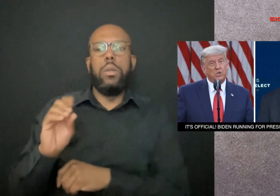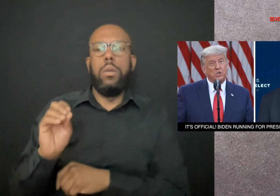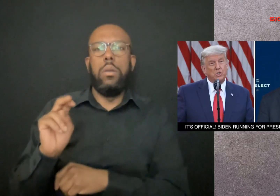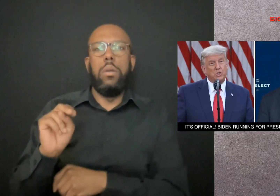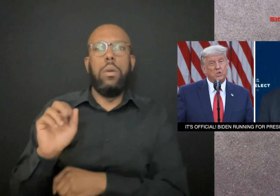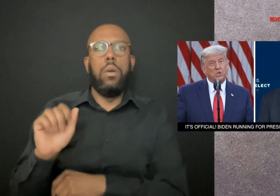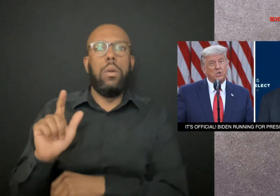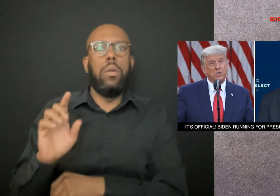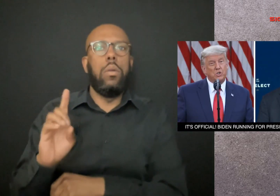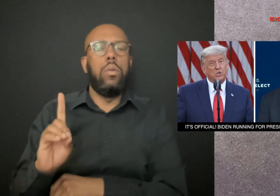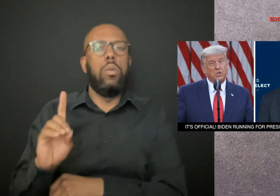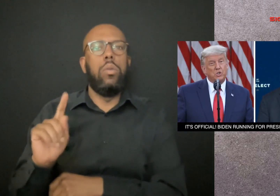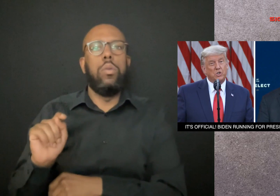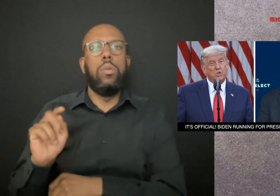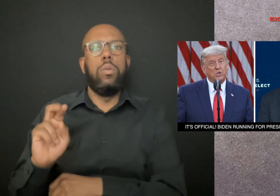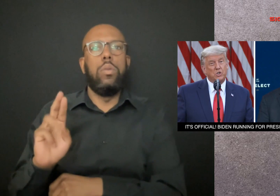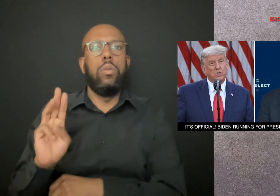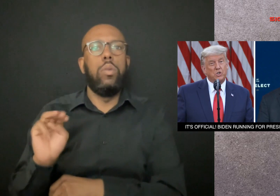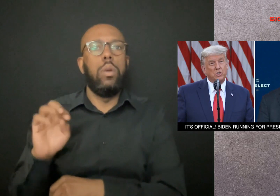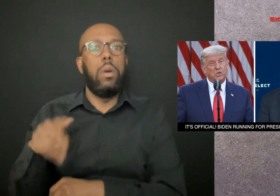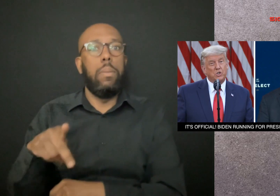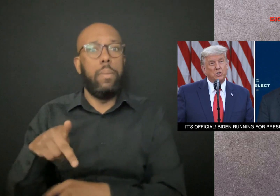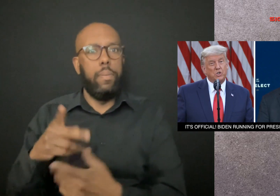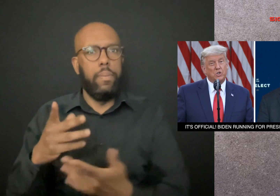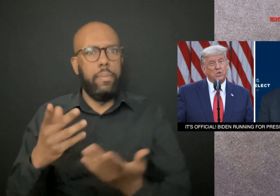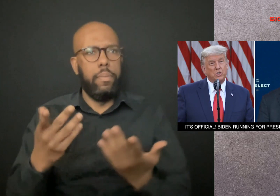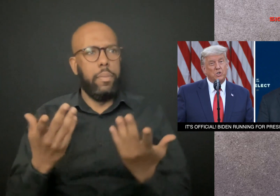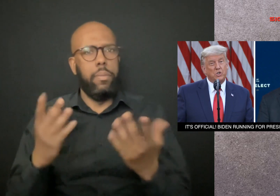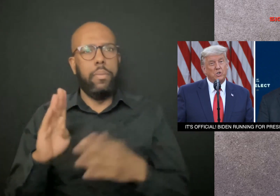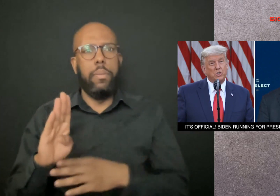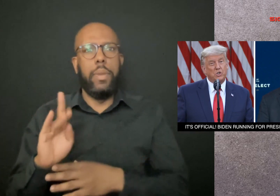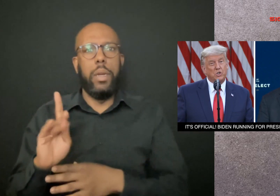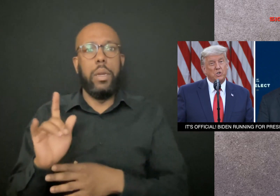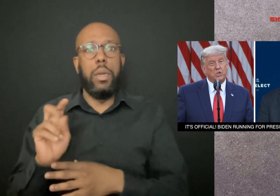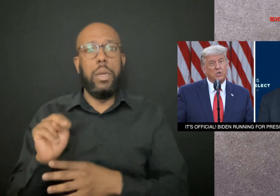with a potential rematch against former president Donald Trump